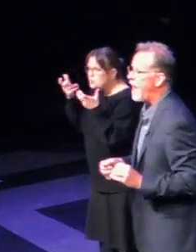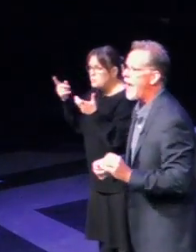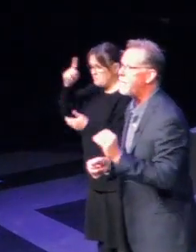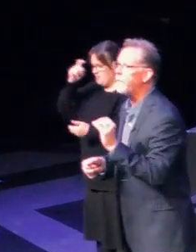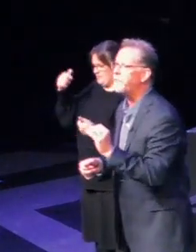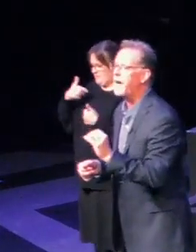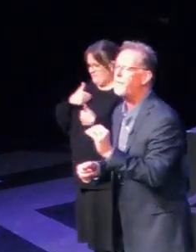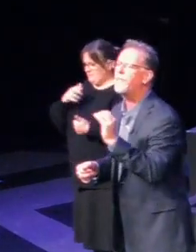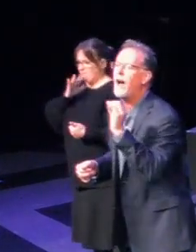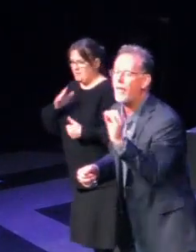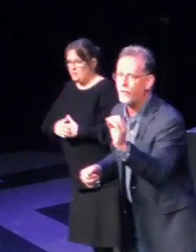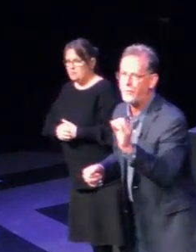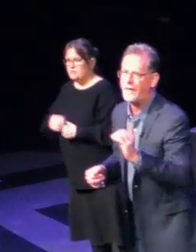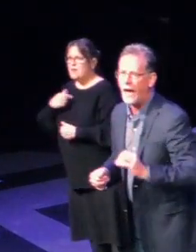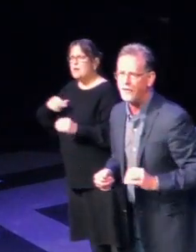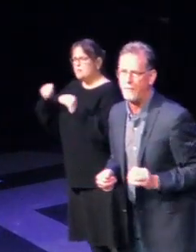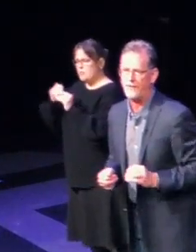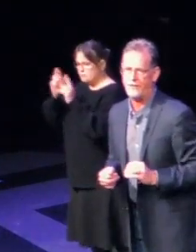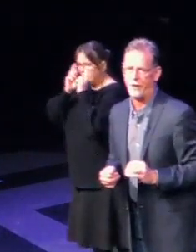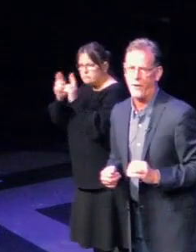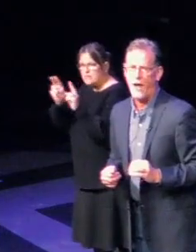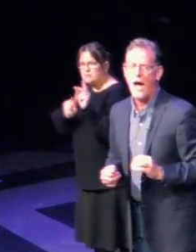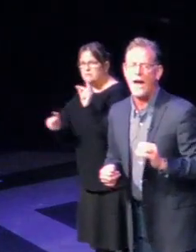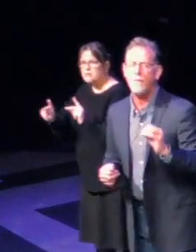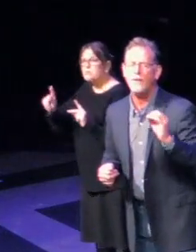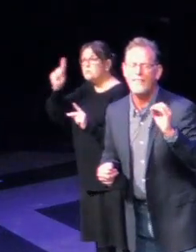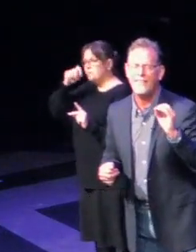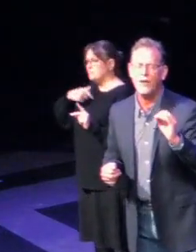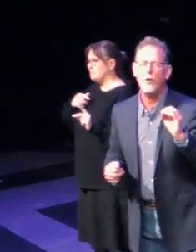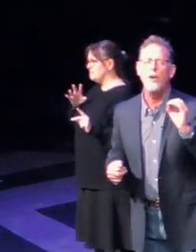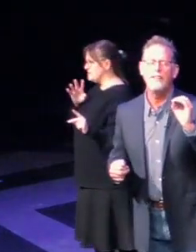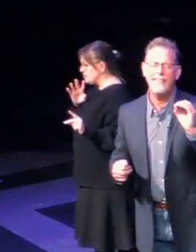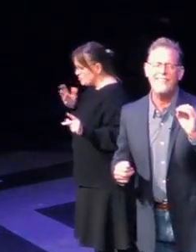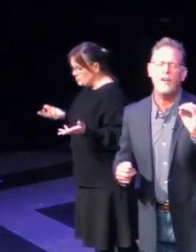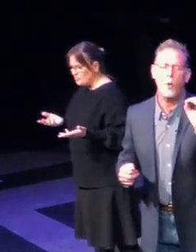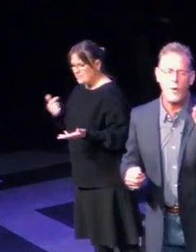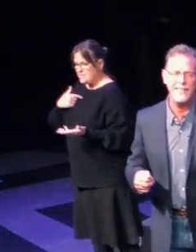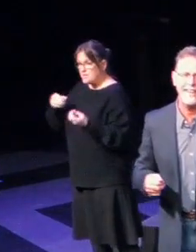I'm more respectful of others because of my stutter. I'm more detail, detail orientated